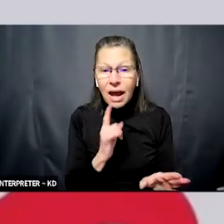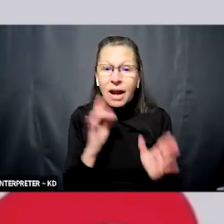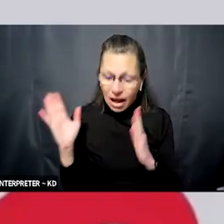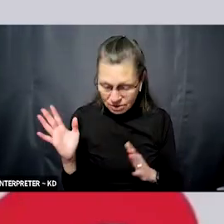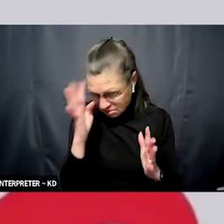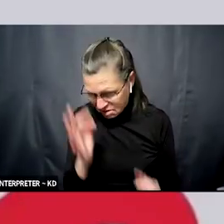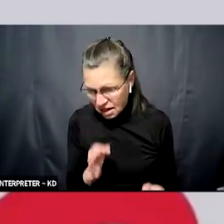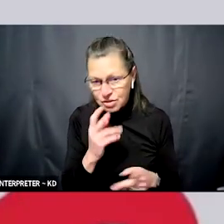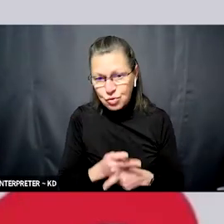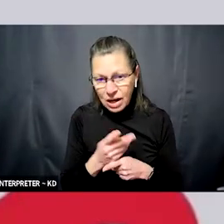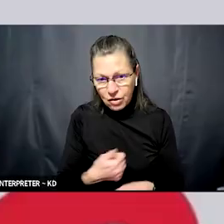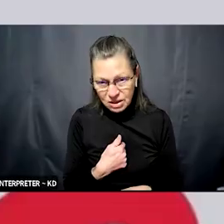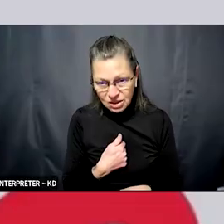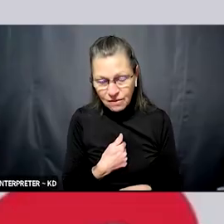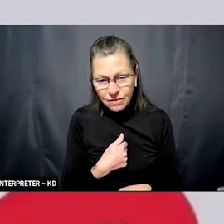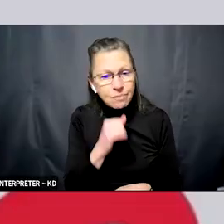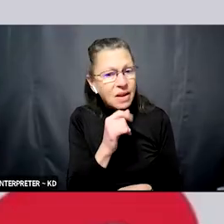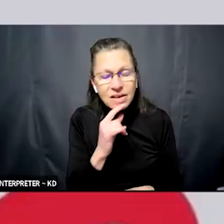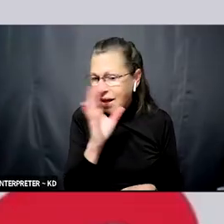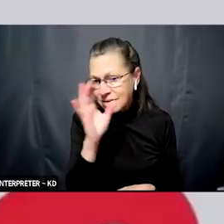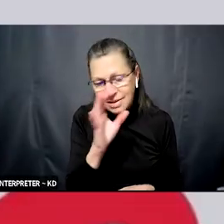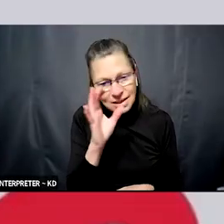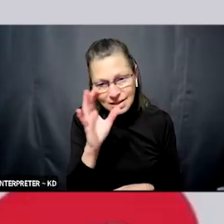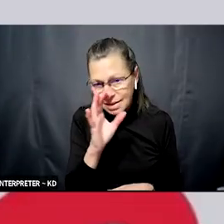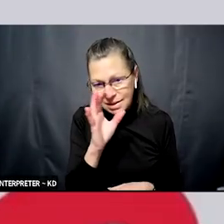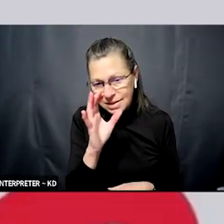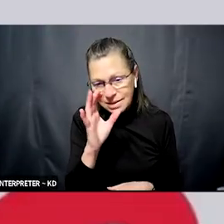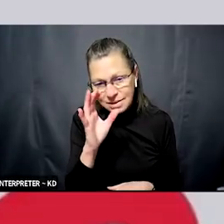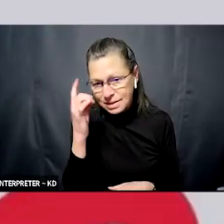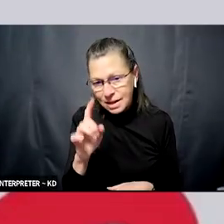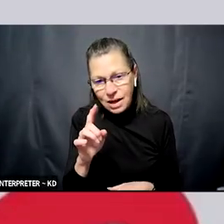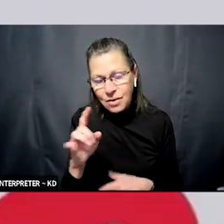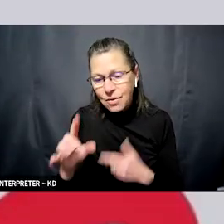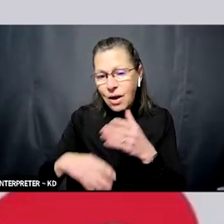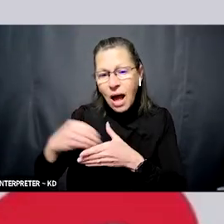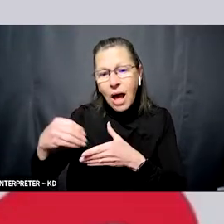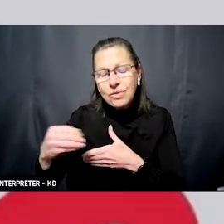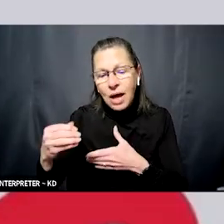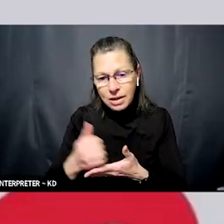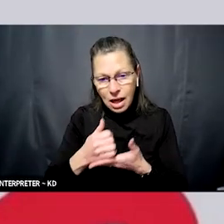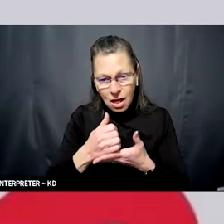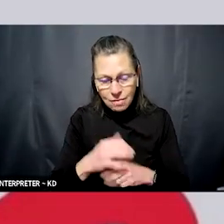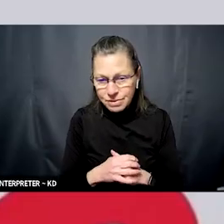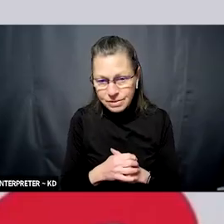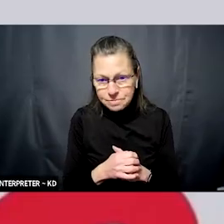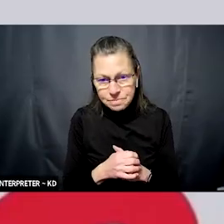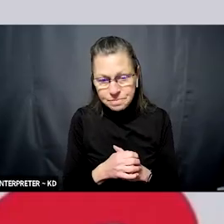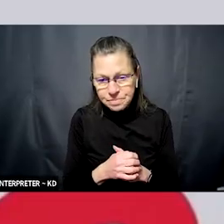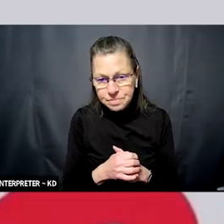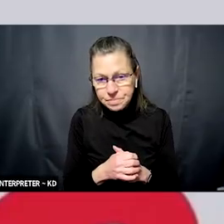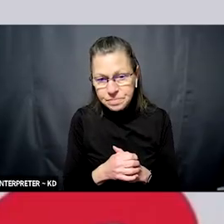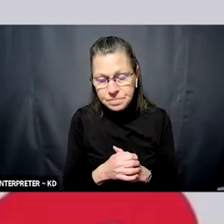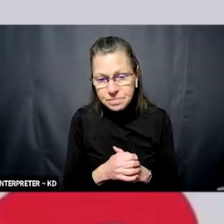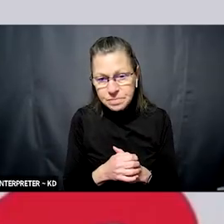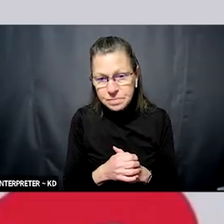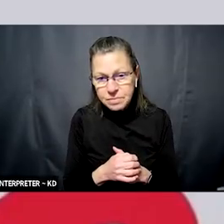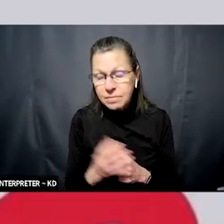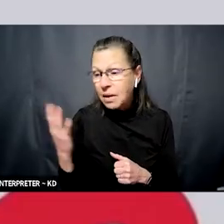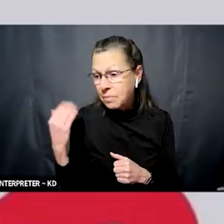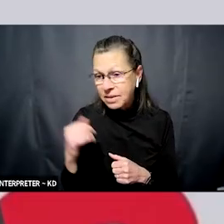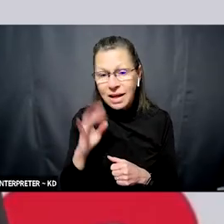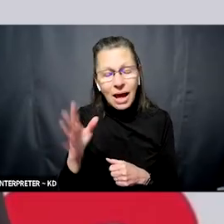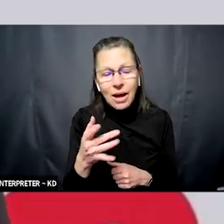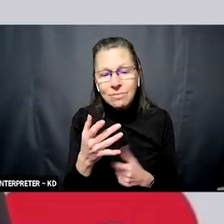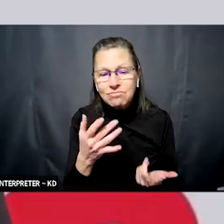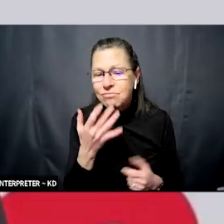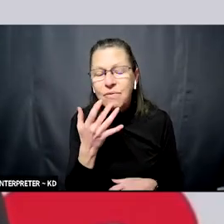I did not seek out any outside help. And in fact, I would rather have numbed my feelings,